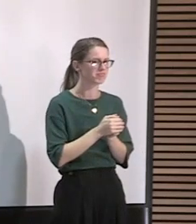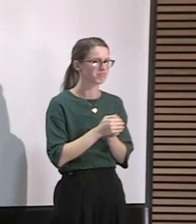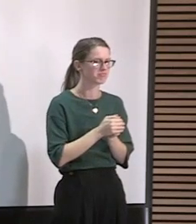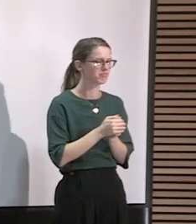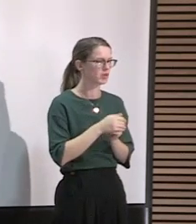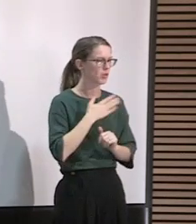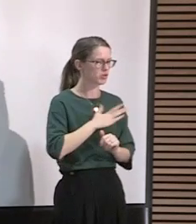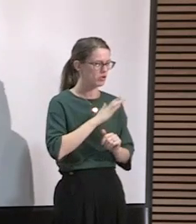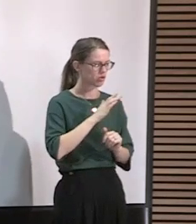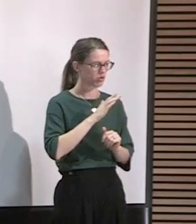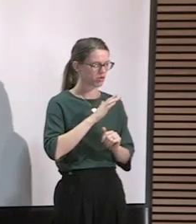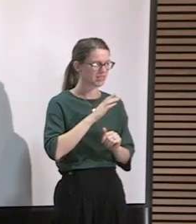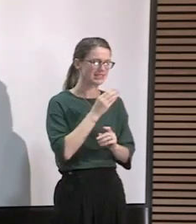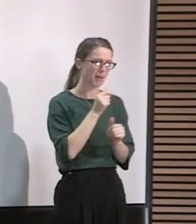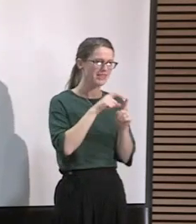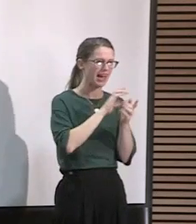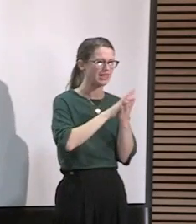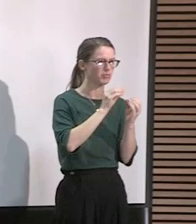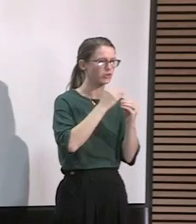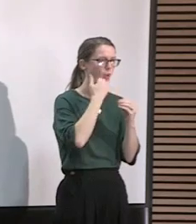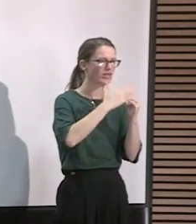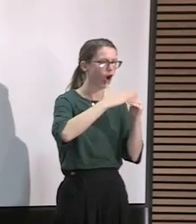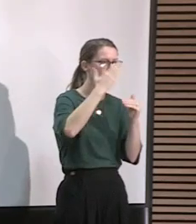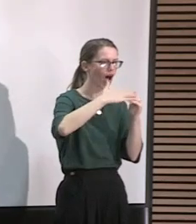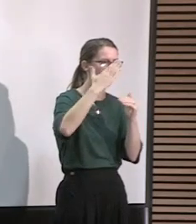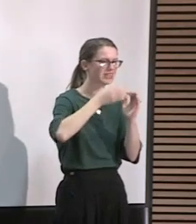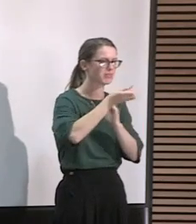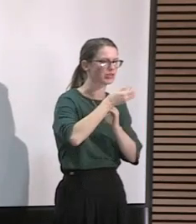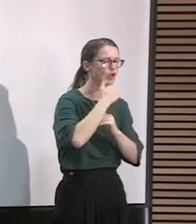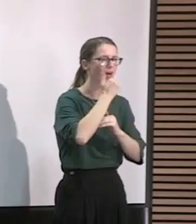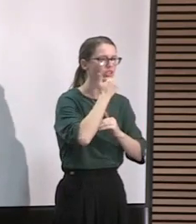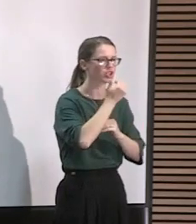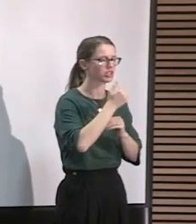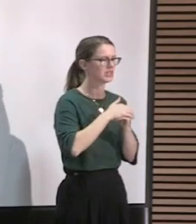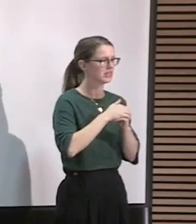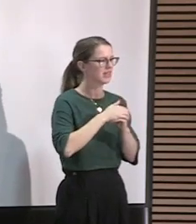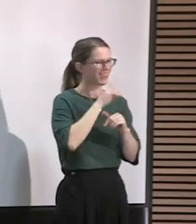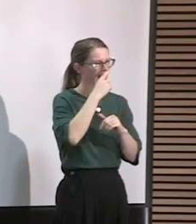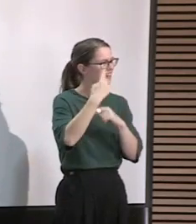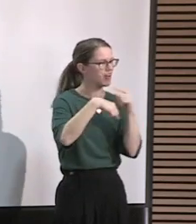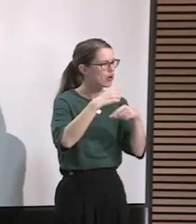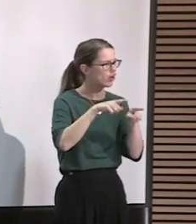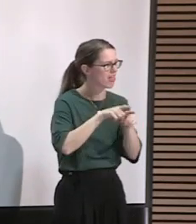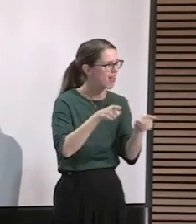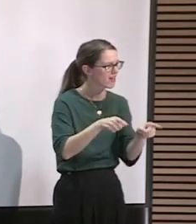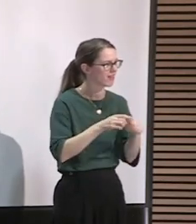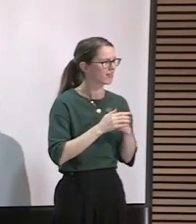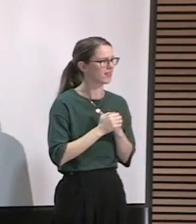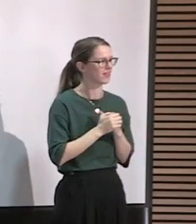others. It shouldn't - basically, we should not be rewarding those DHBs that consistently go over budget